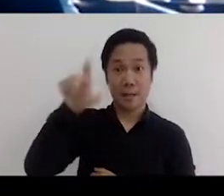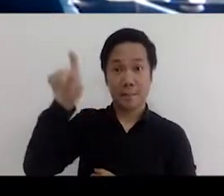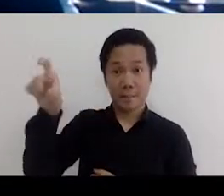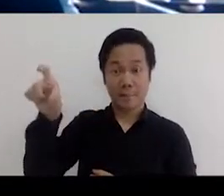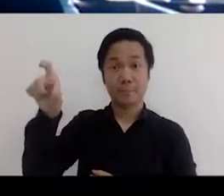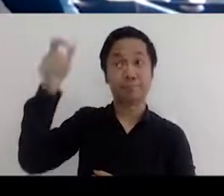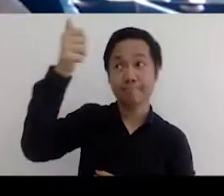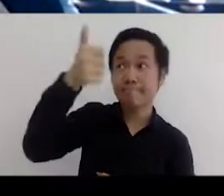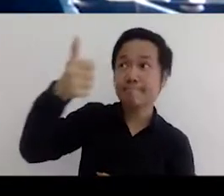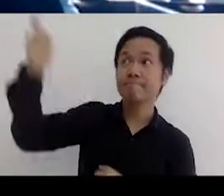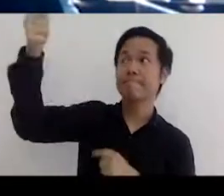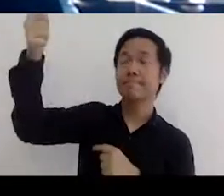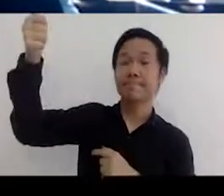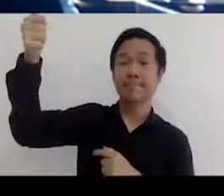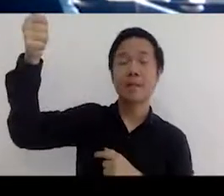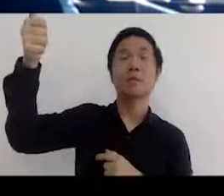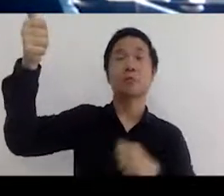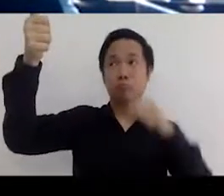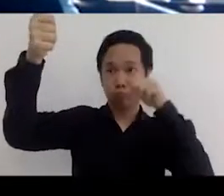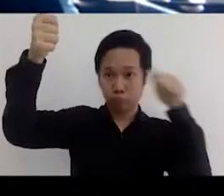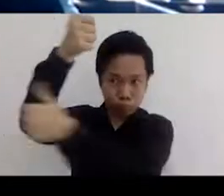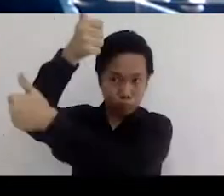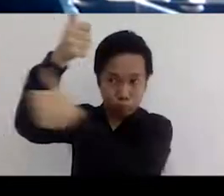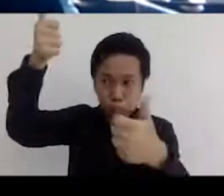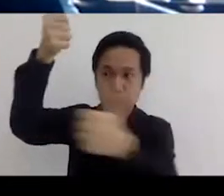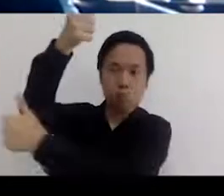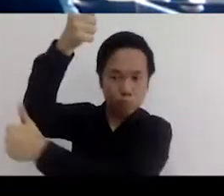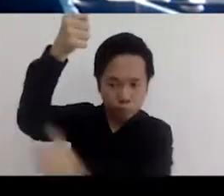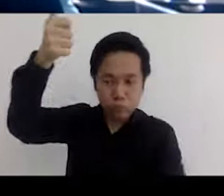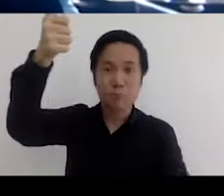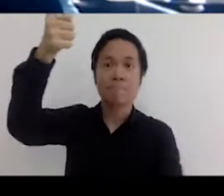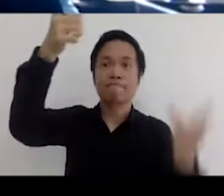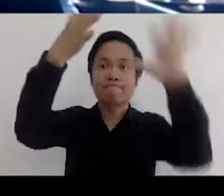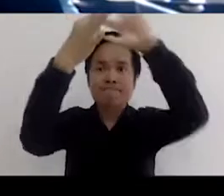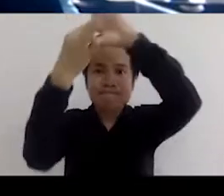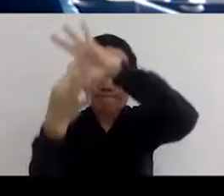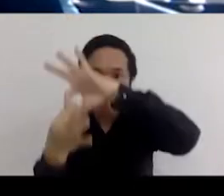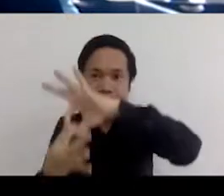we work with all the layers of the government.